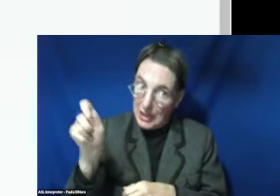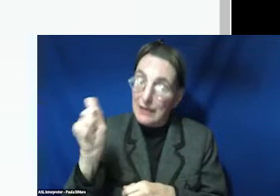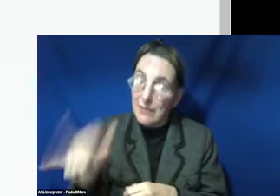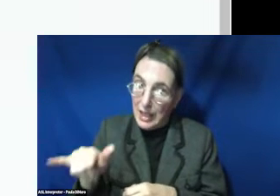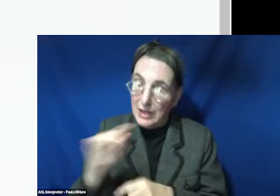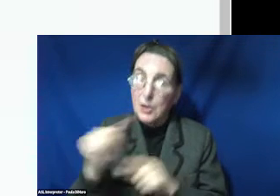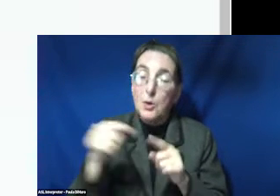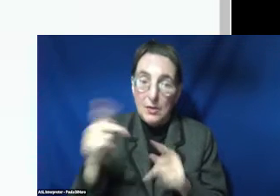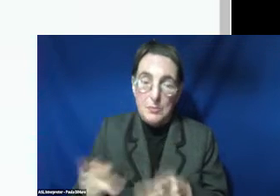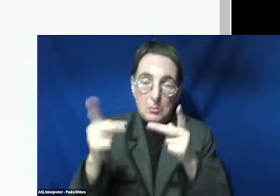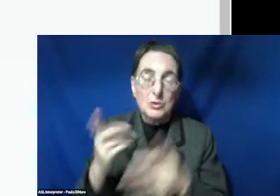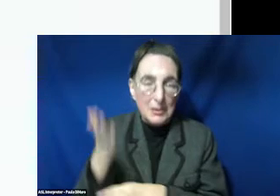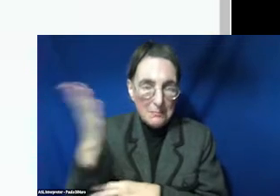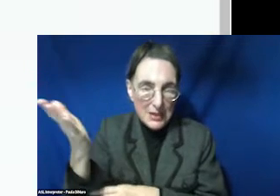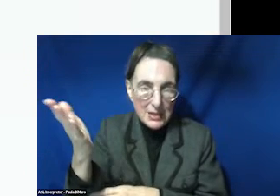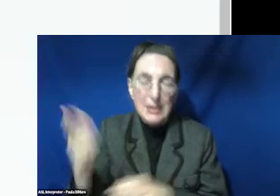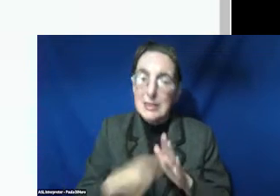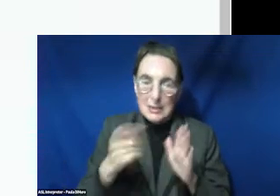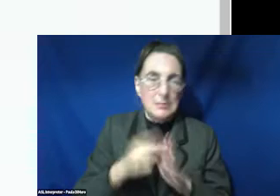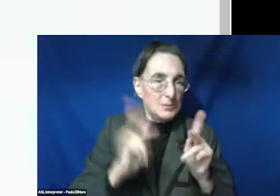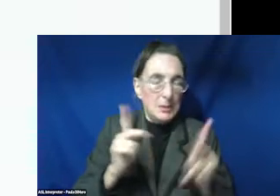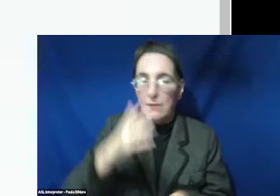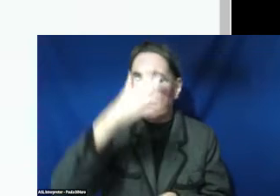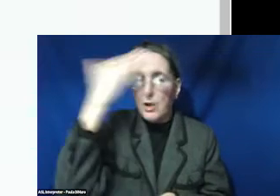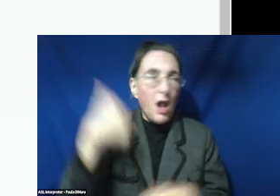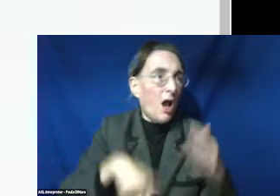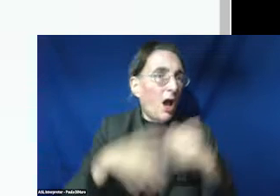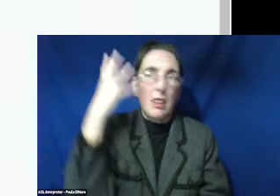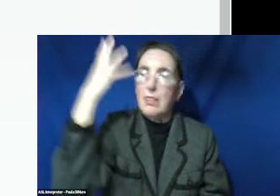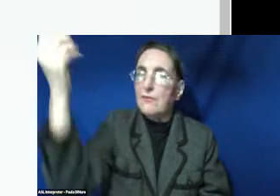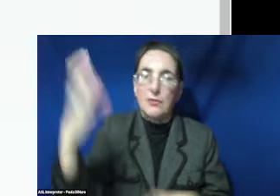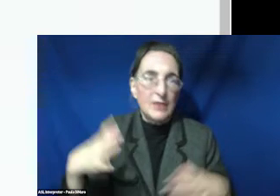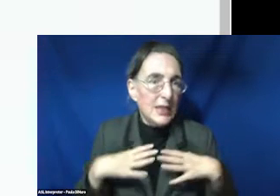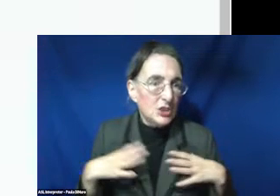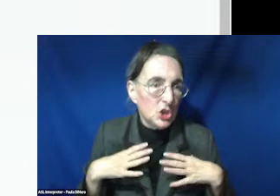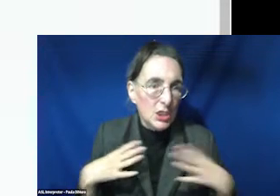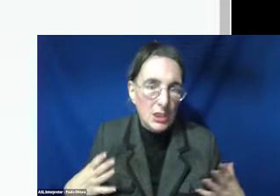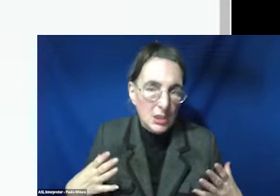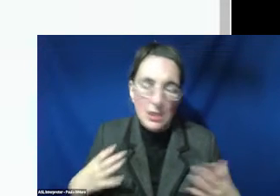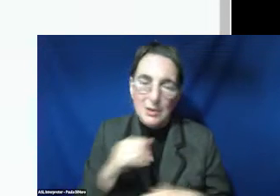We've had cases where people forgot to do that. And they went on vacation, and they were unable to submit.